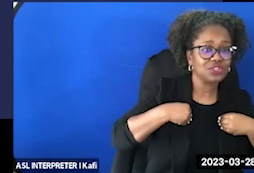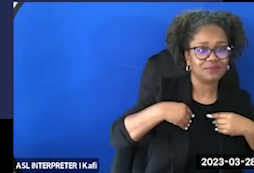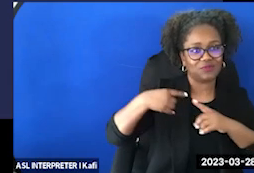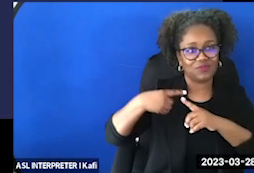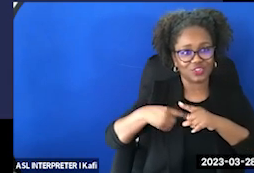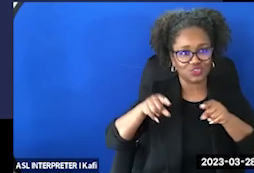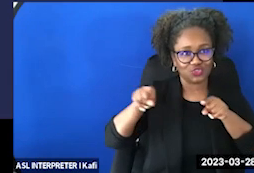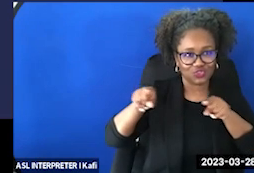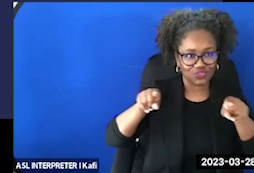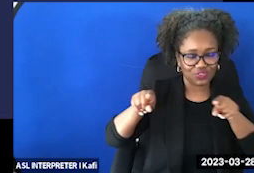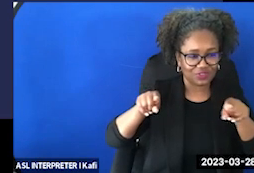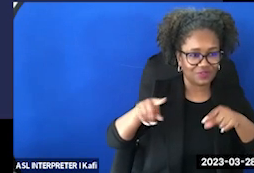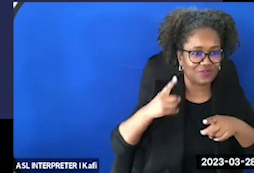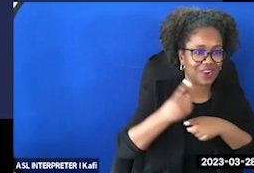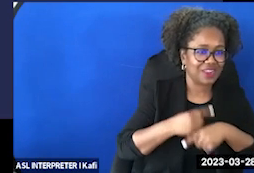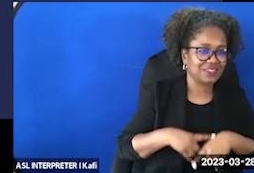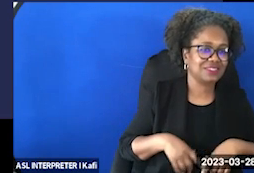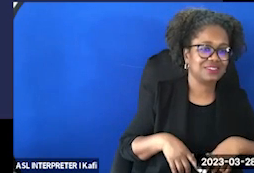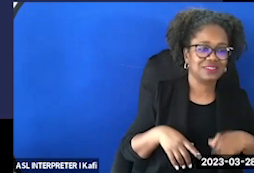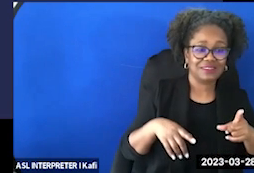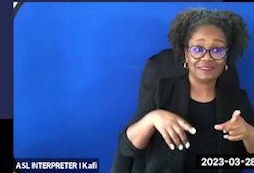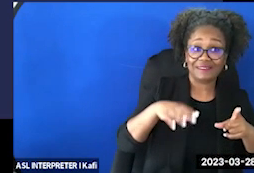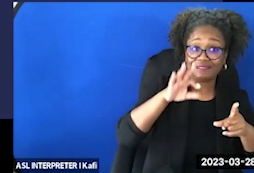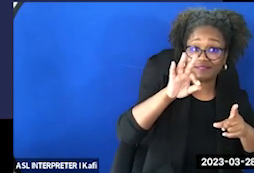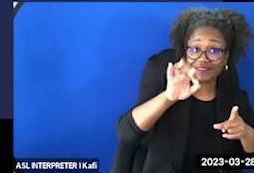Debbie Stine, Science & Technology Policy Academy: you know, don't help you if you're a renter. But only if You're a homeowner.